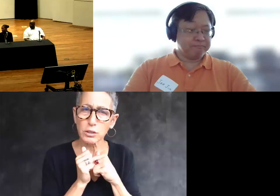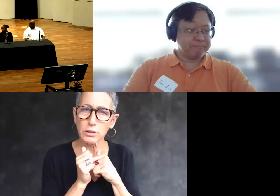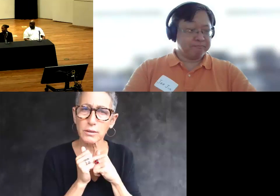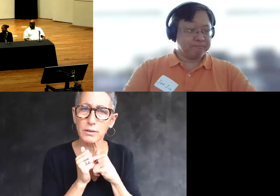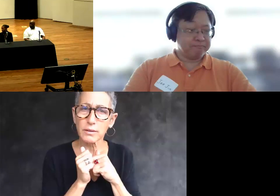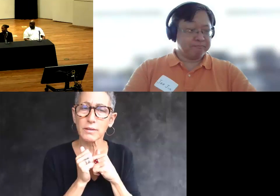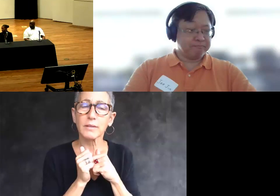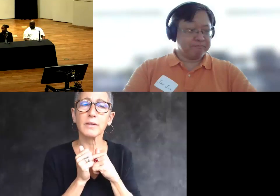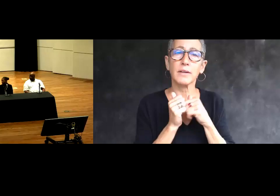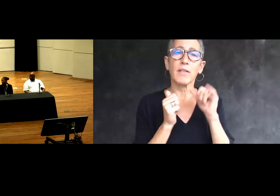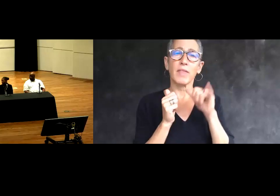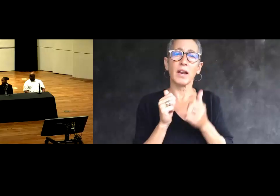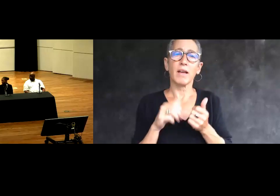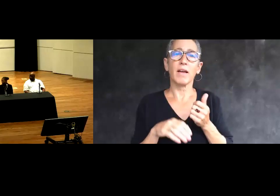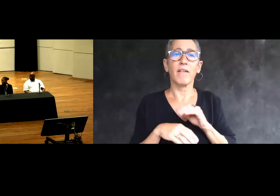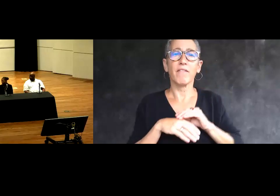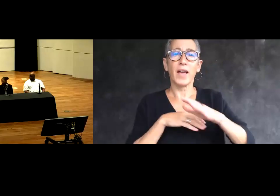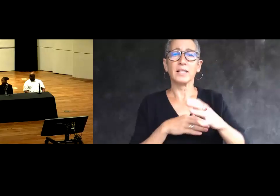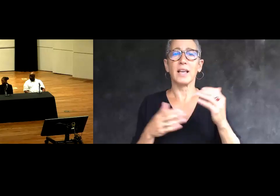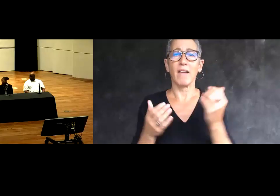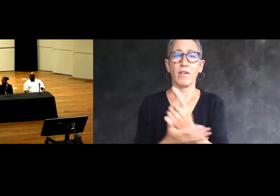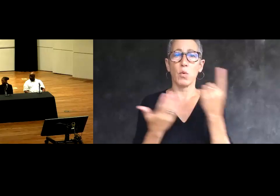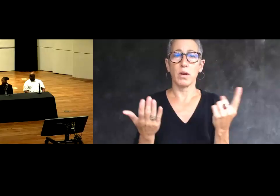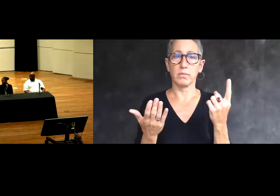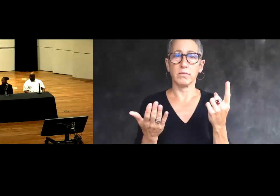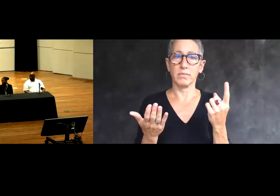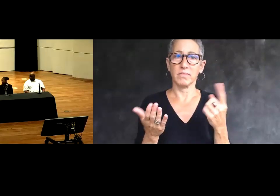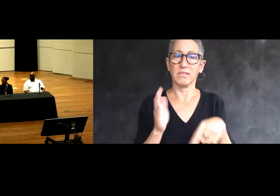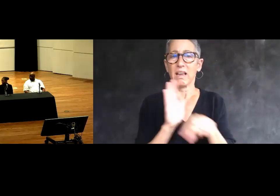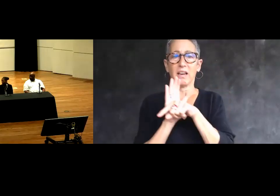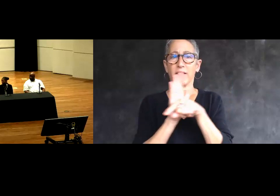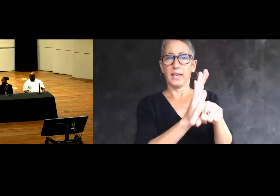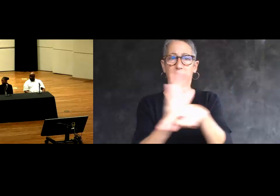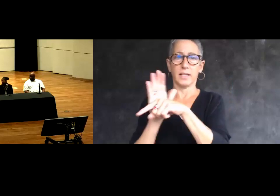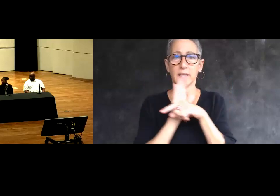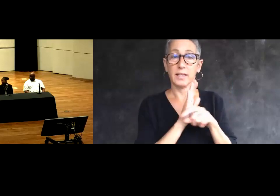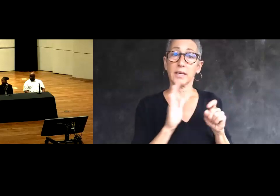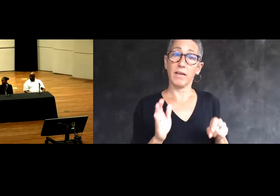that affects us all in a negative capacity. And if we can acknowledge that and look at the root causes